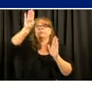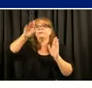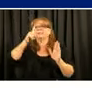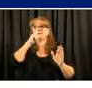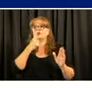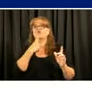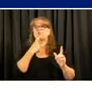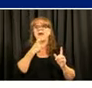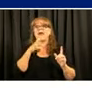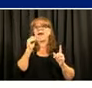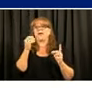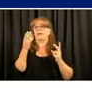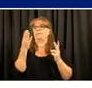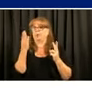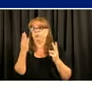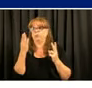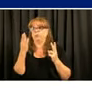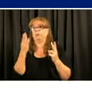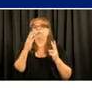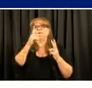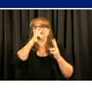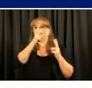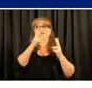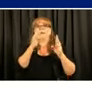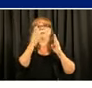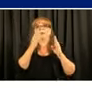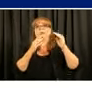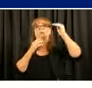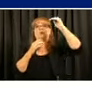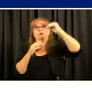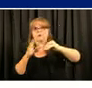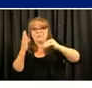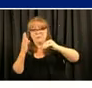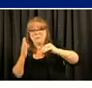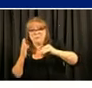or decrease in the number of cases that are occurring in the state and so what you'll see in